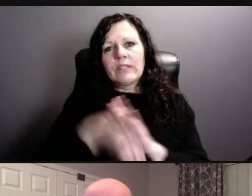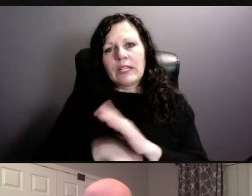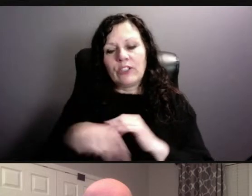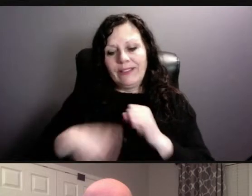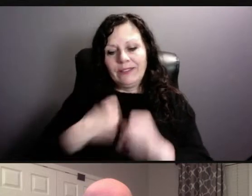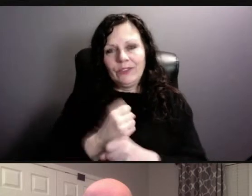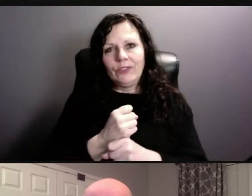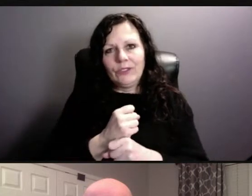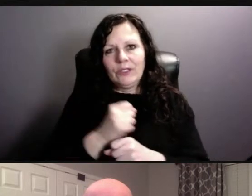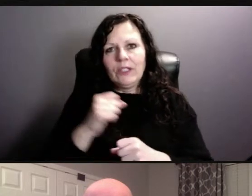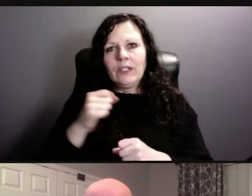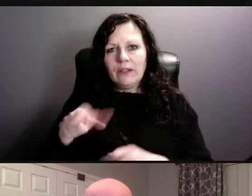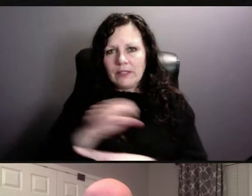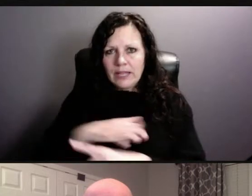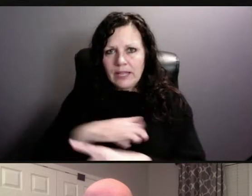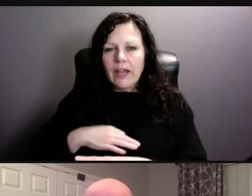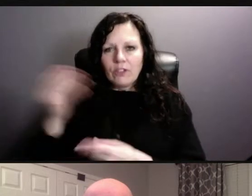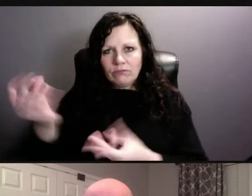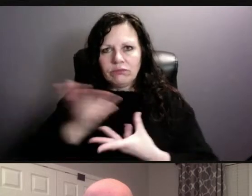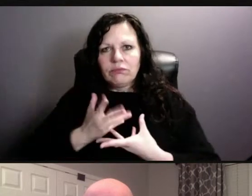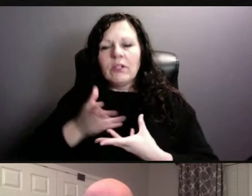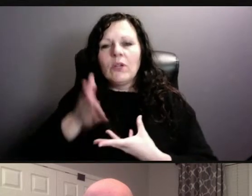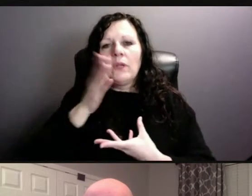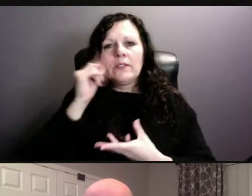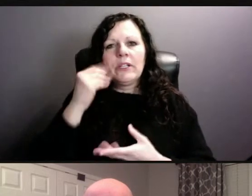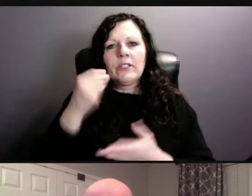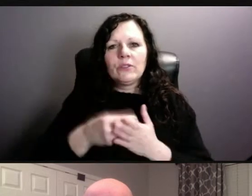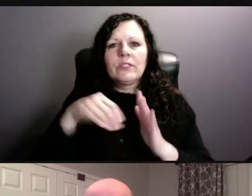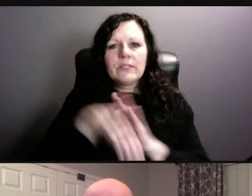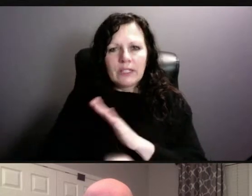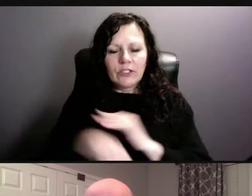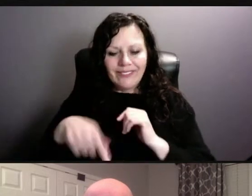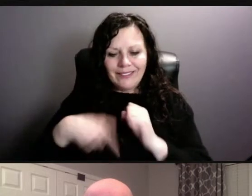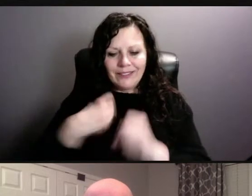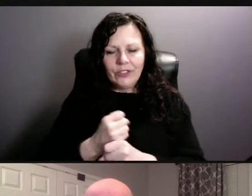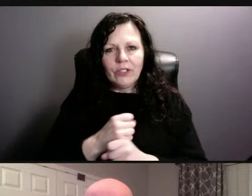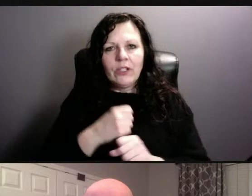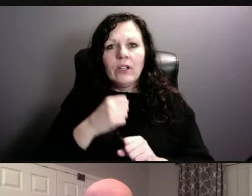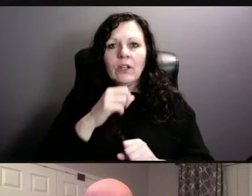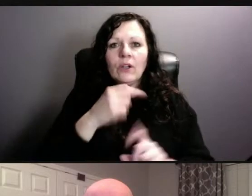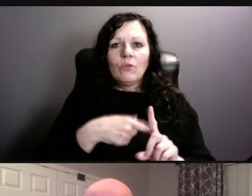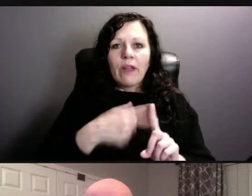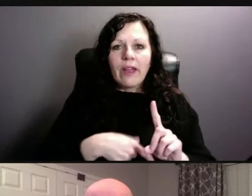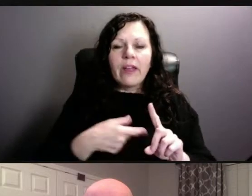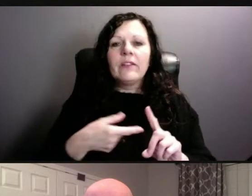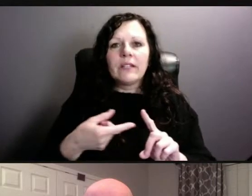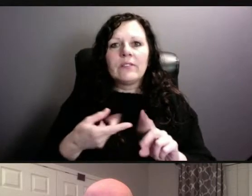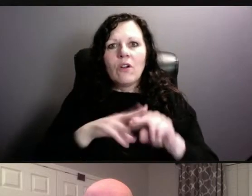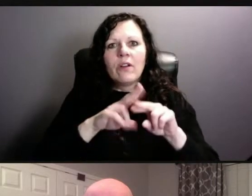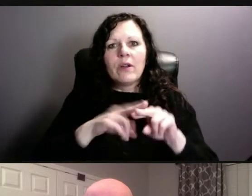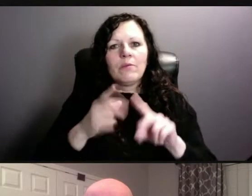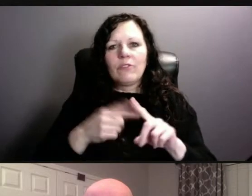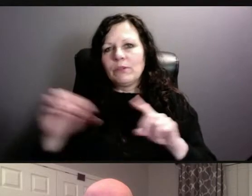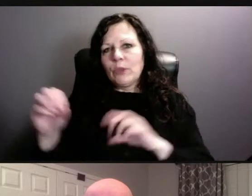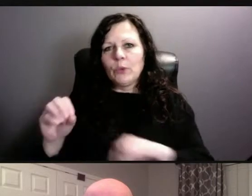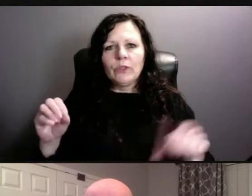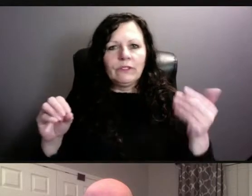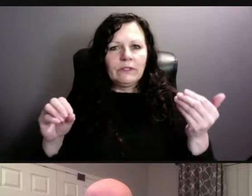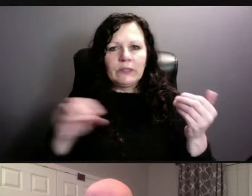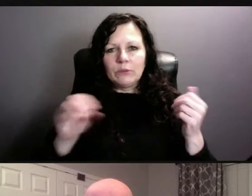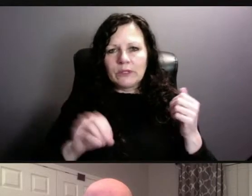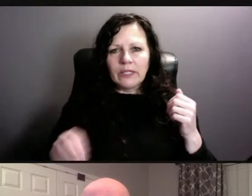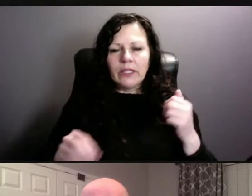RECESSION NEXT THIS YEAR.